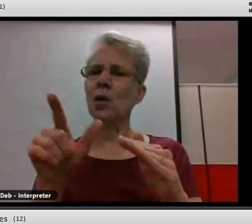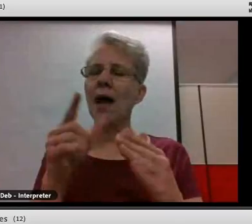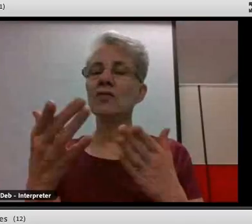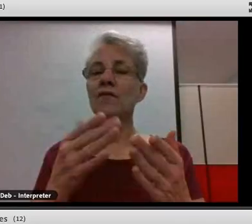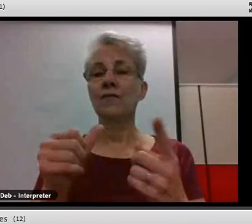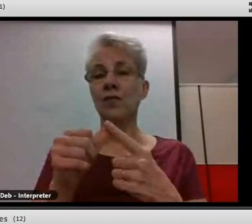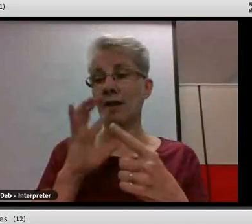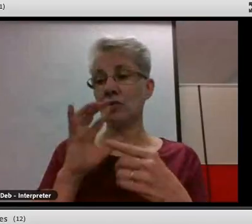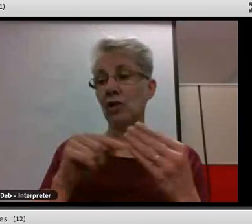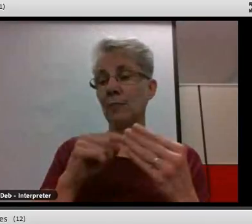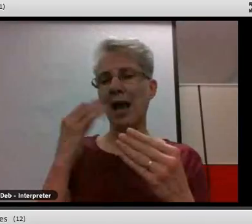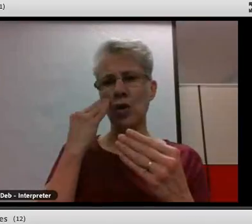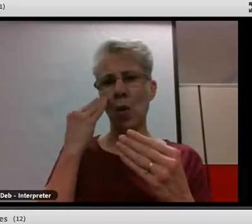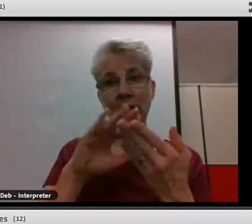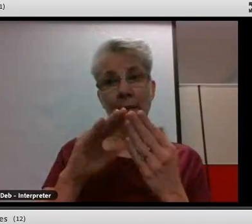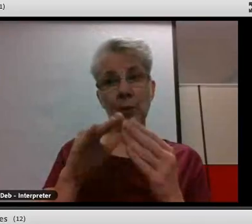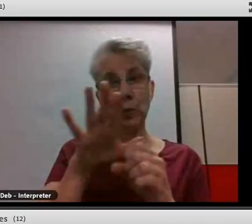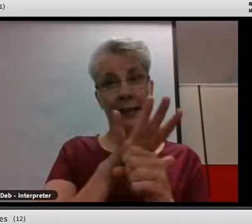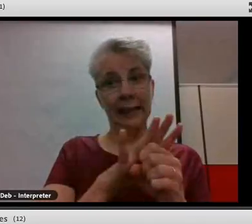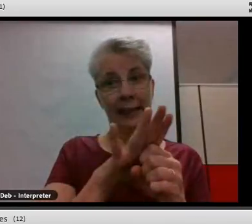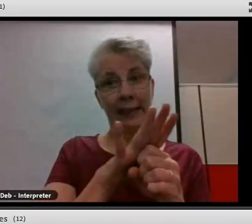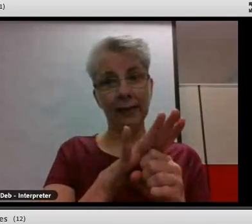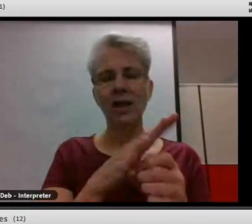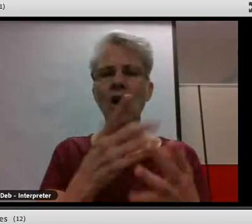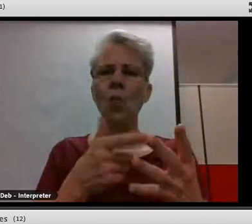And this is of the total, you know, 39 million.